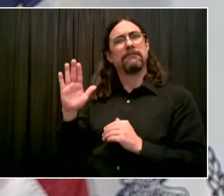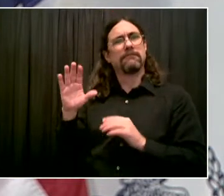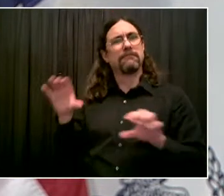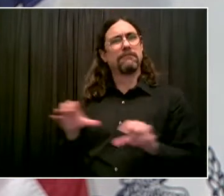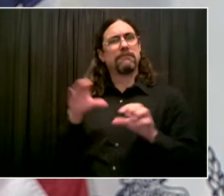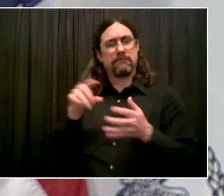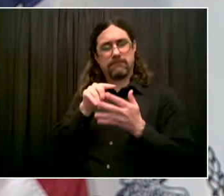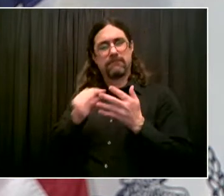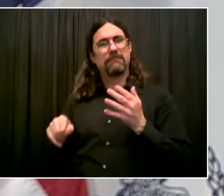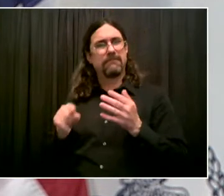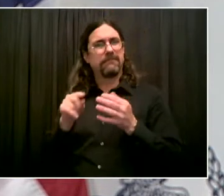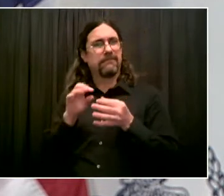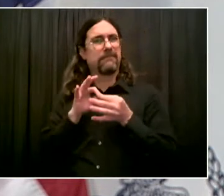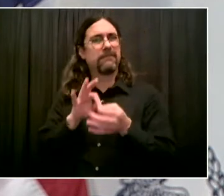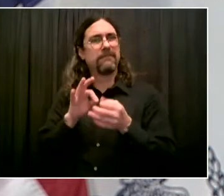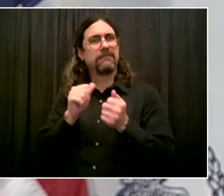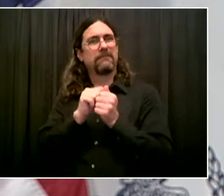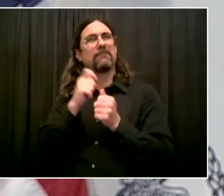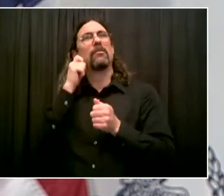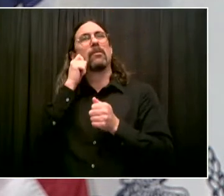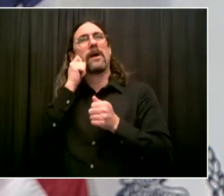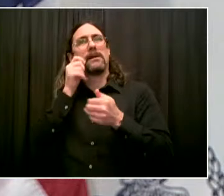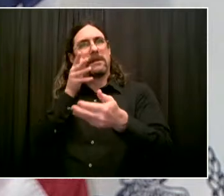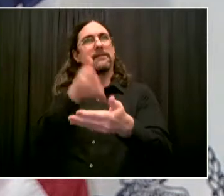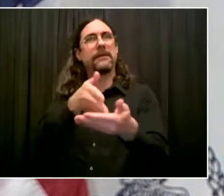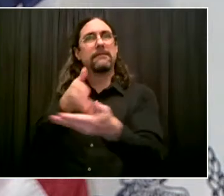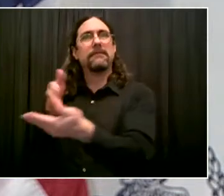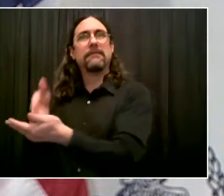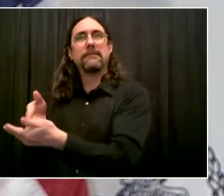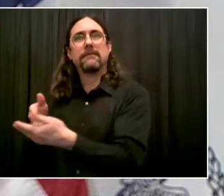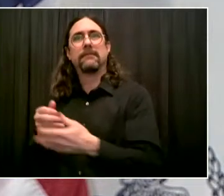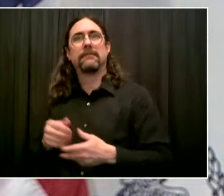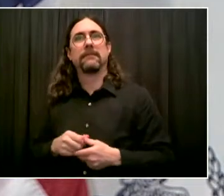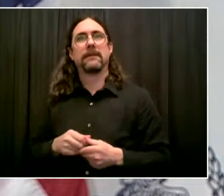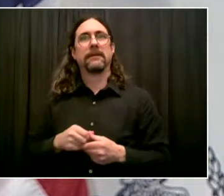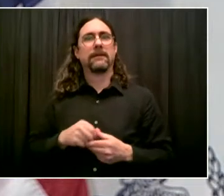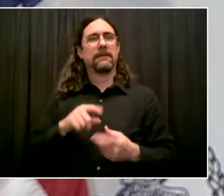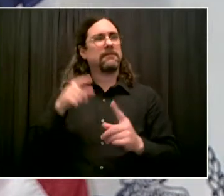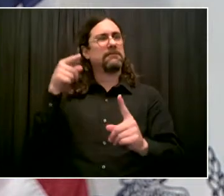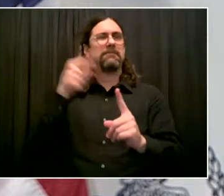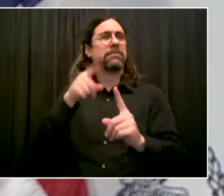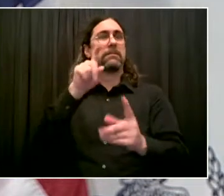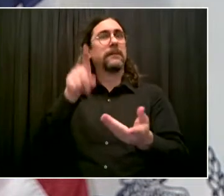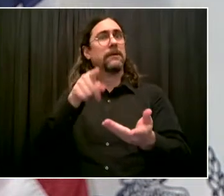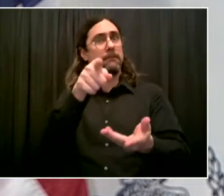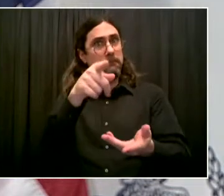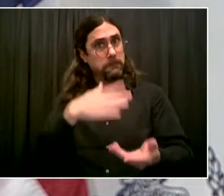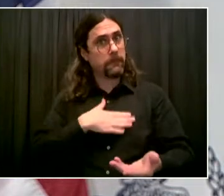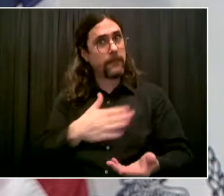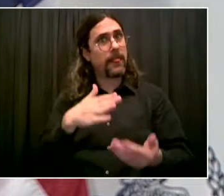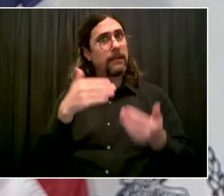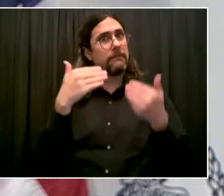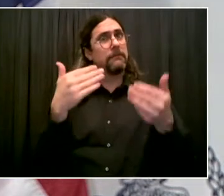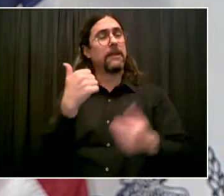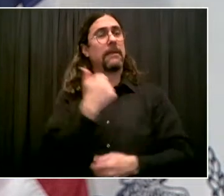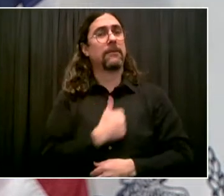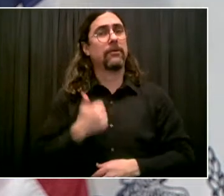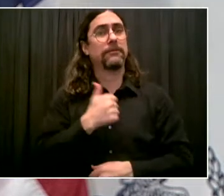FAR AS RACE IS CONCERNED AND IF YOU THINK THAT IS USEFUFUL, WOWOD L